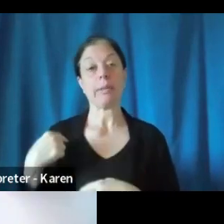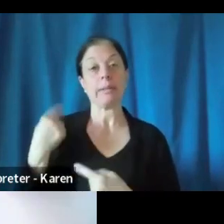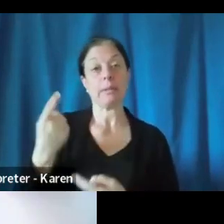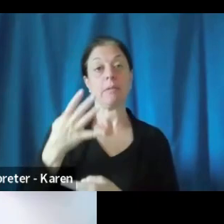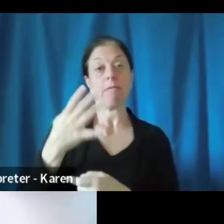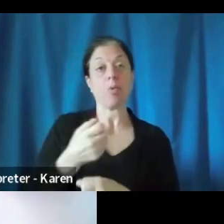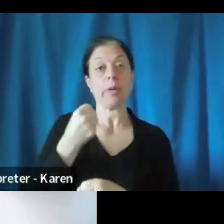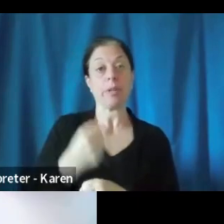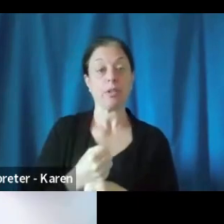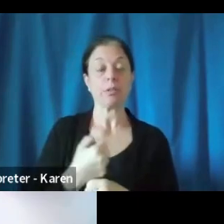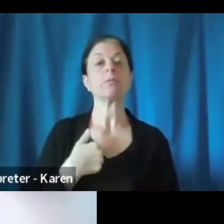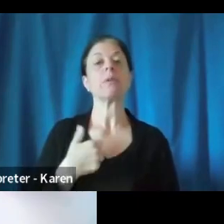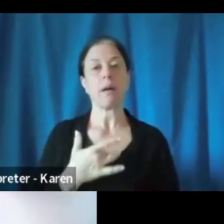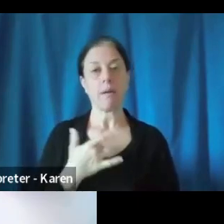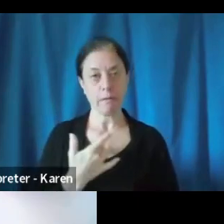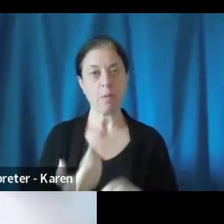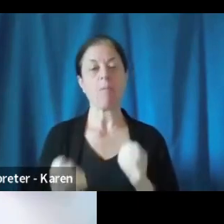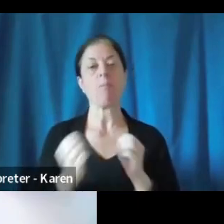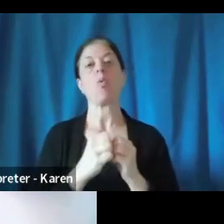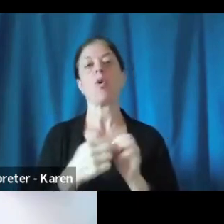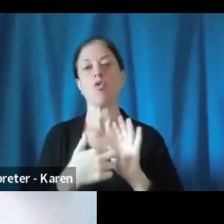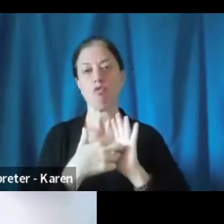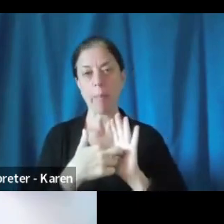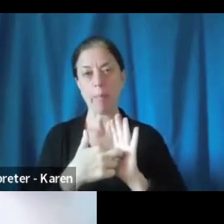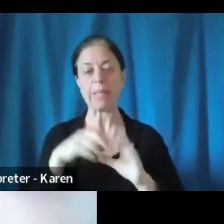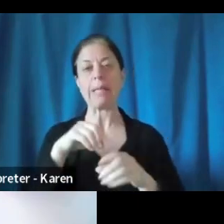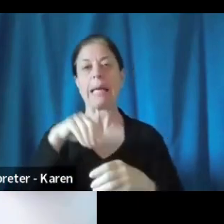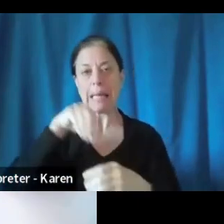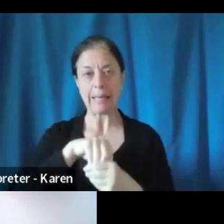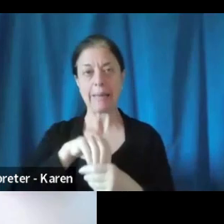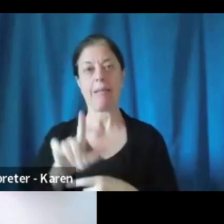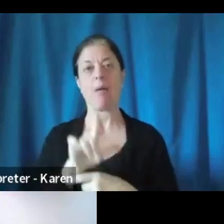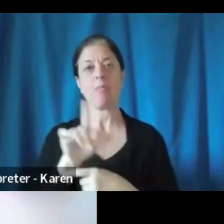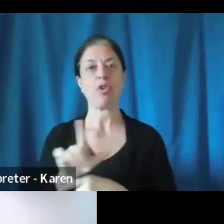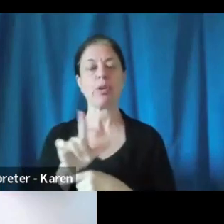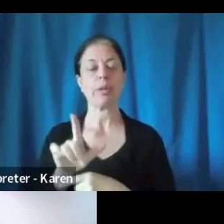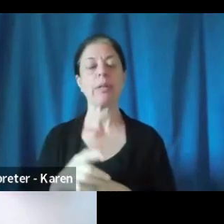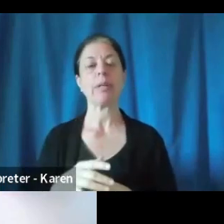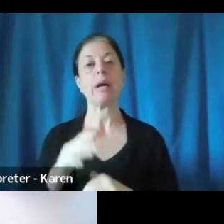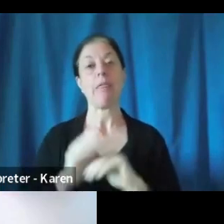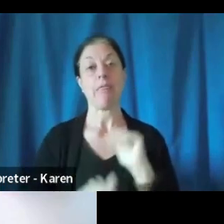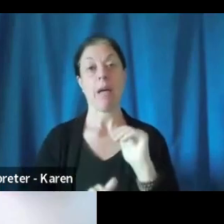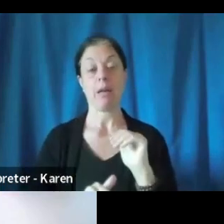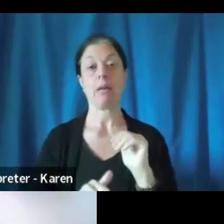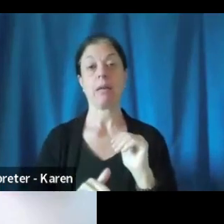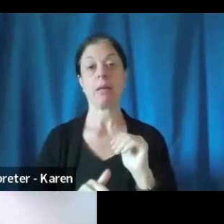And I don't know because I was new. Regardless, in those four years, I do